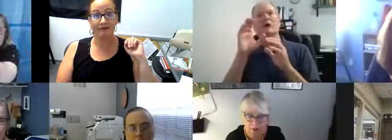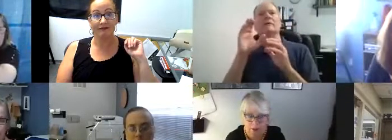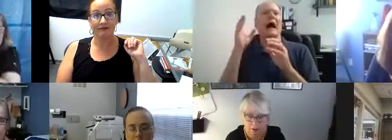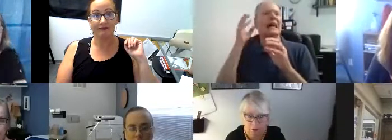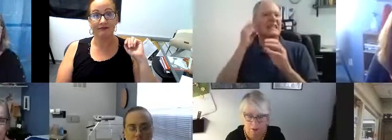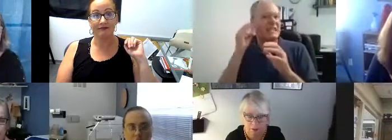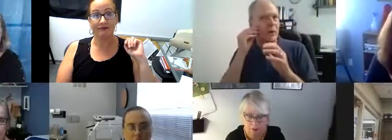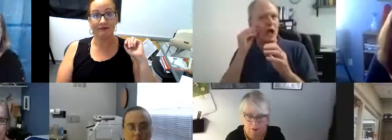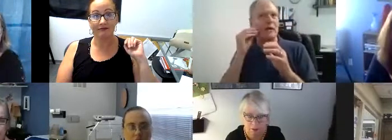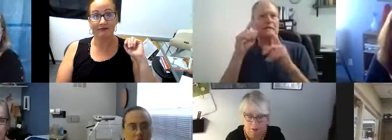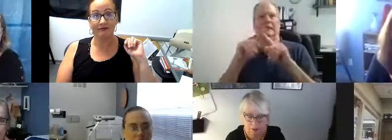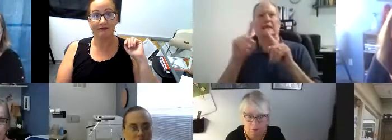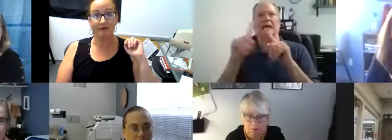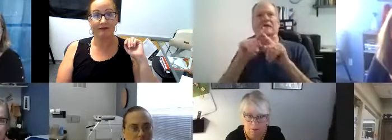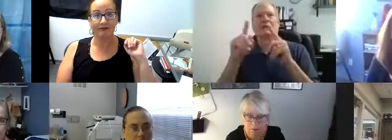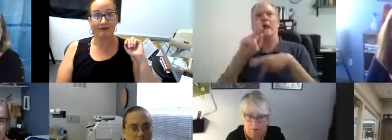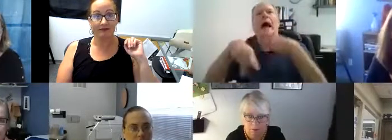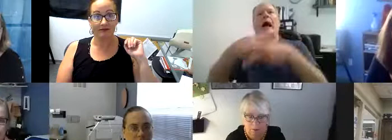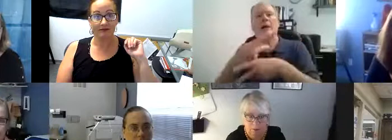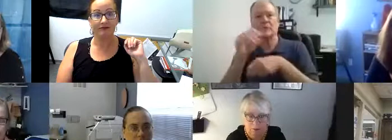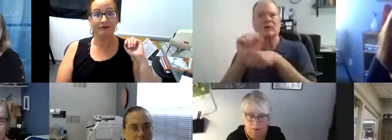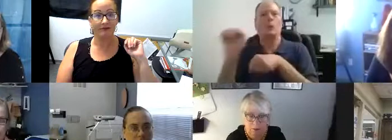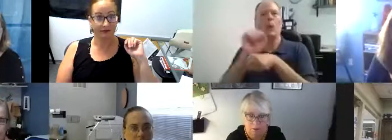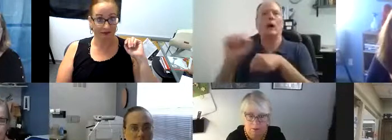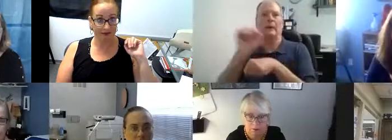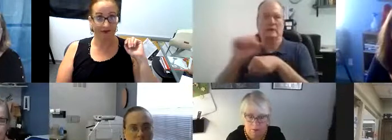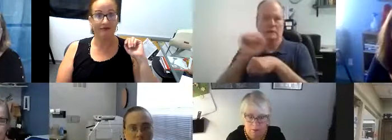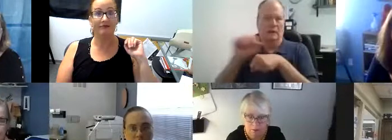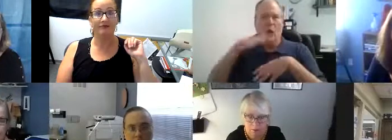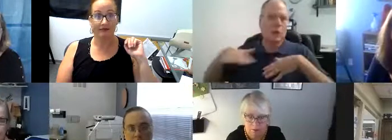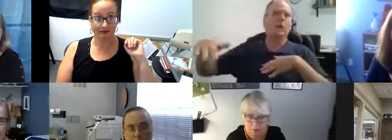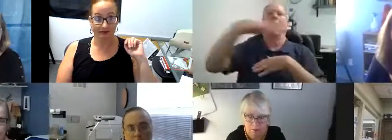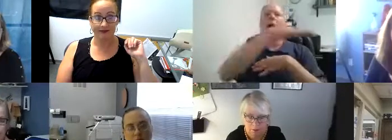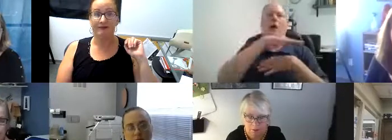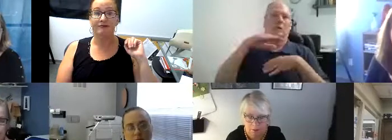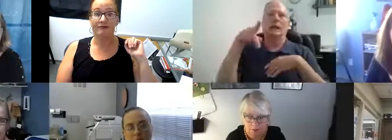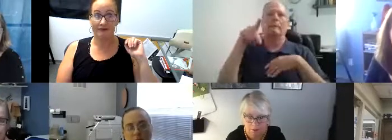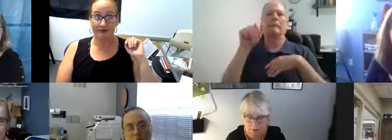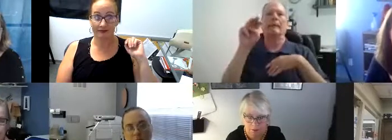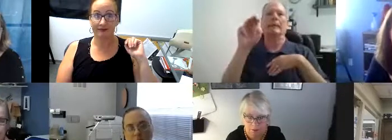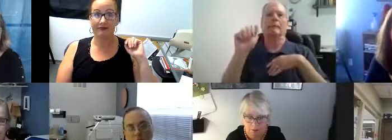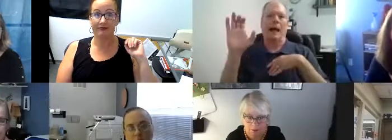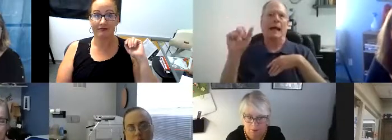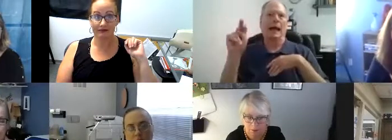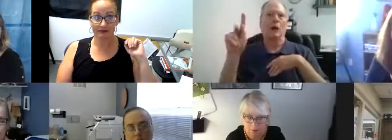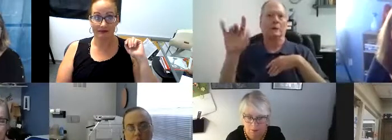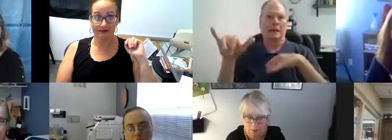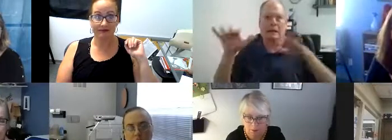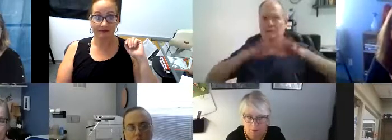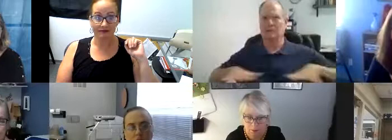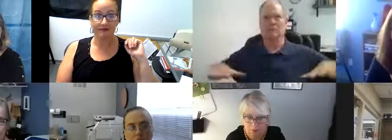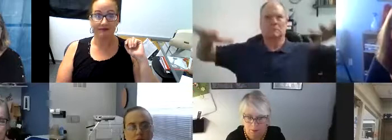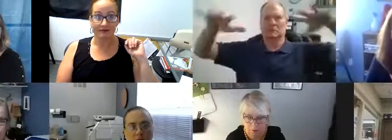and experience different kinds of jobs all around Pima County.